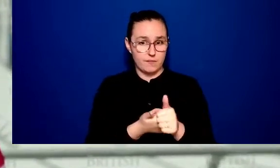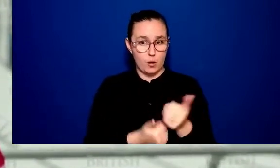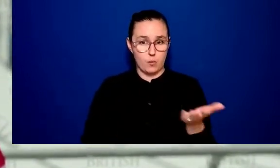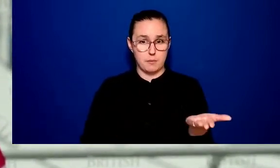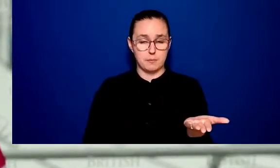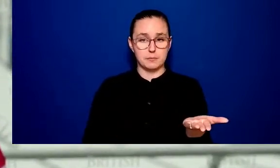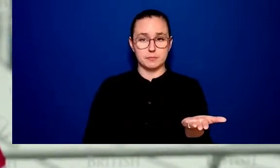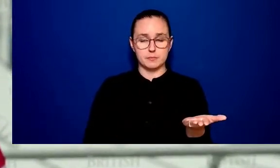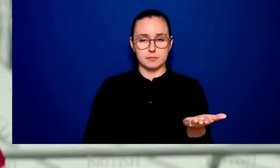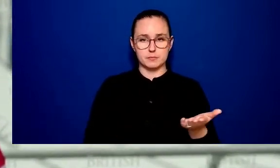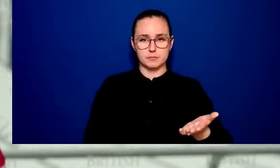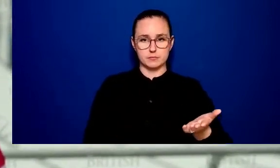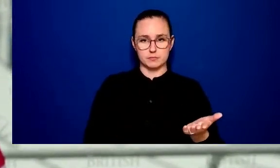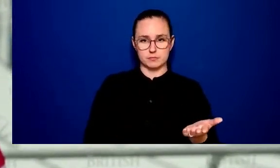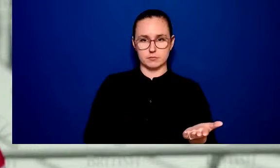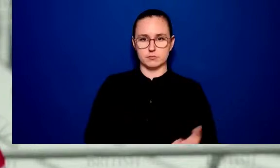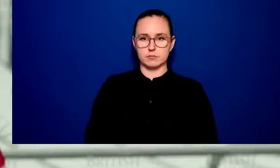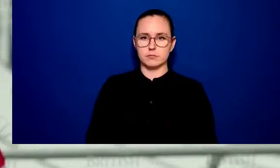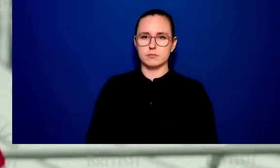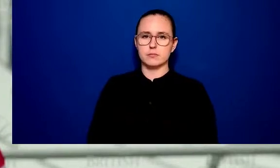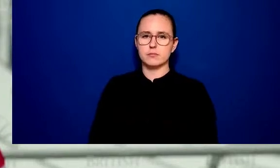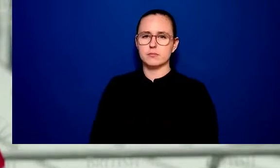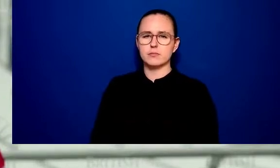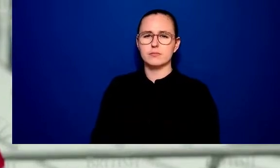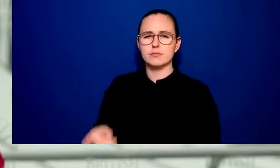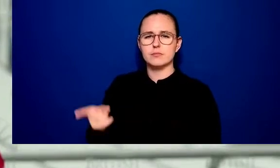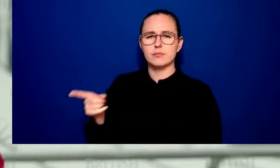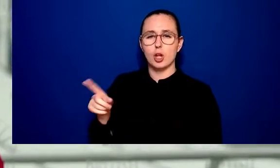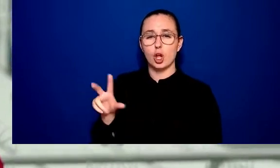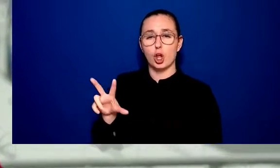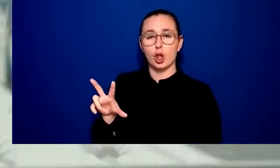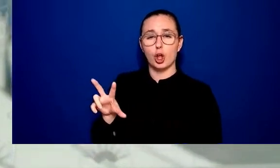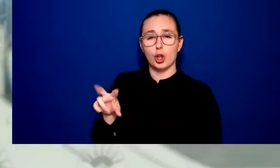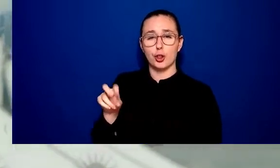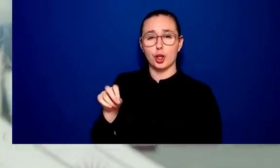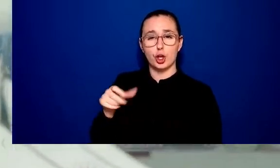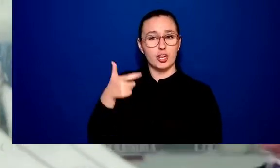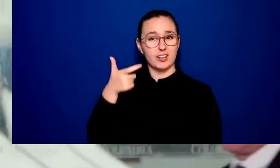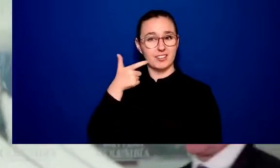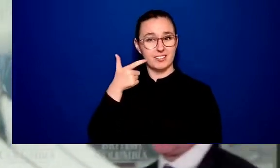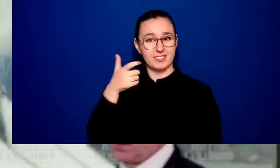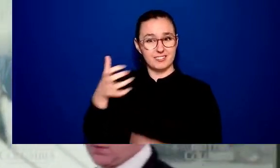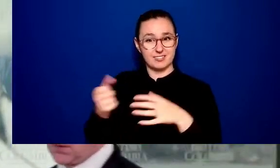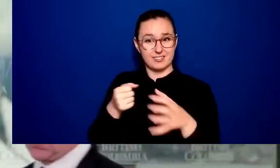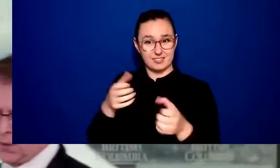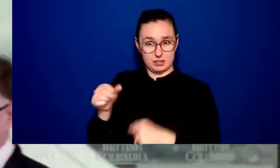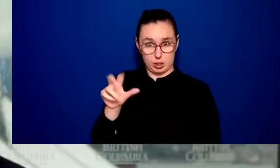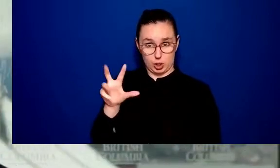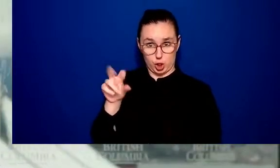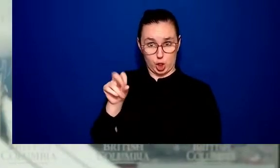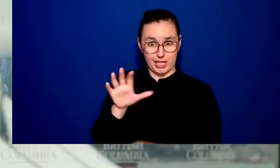you believe in that these 30 ambulance dispatchers that have been hired these additional one that is enough to cover the